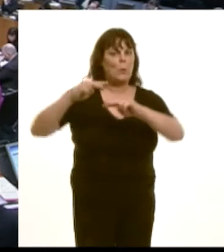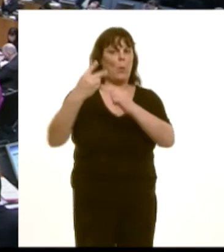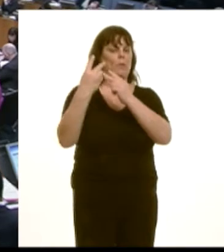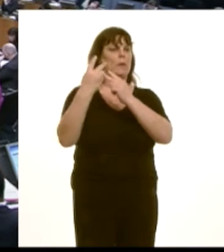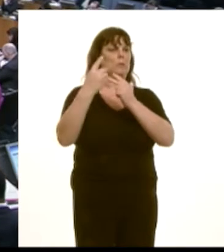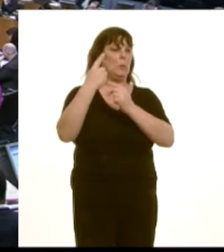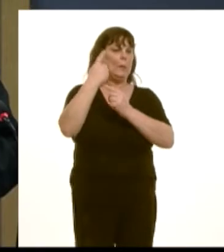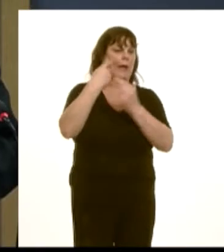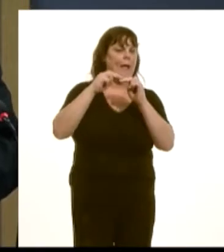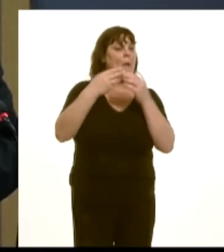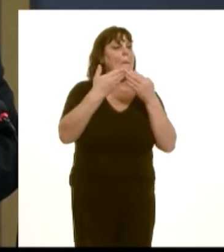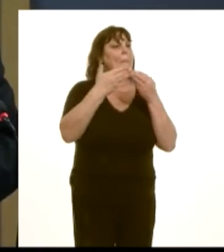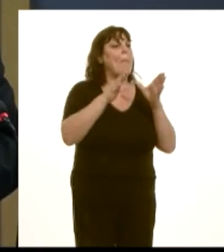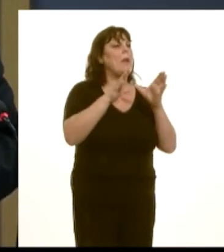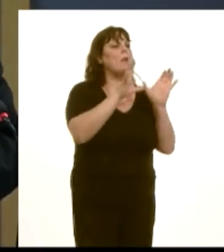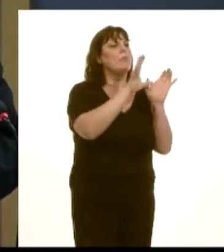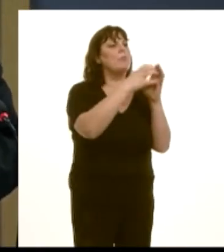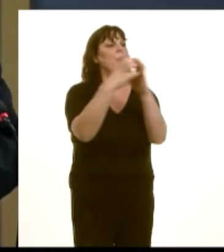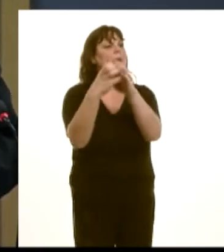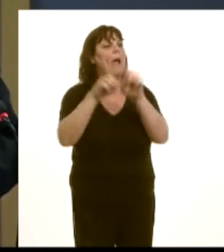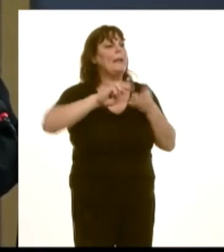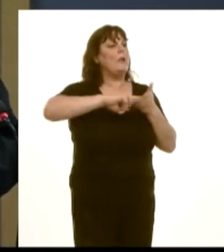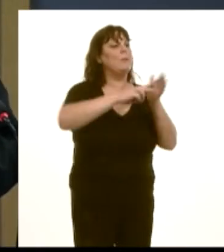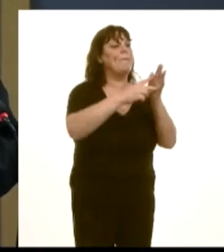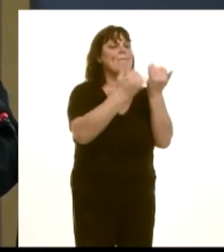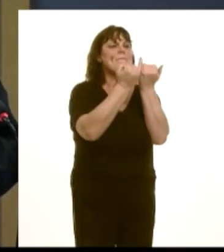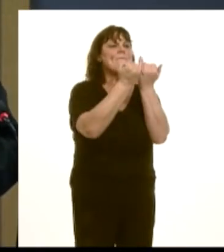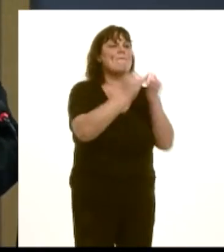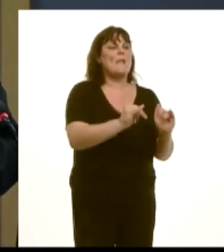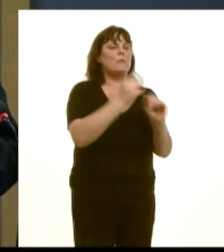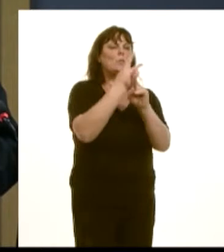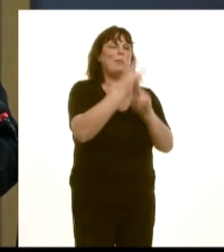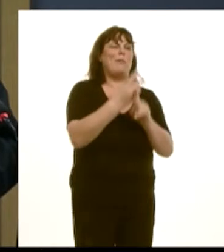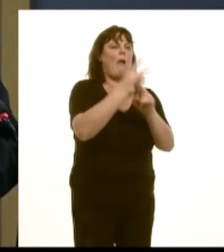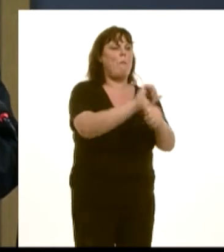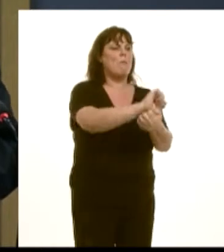bodies and other institutions failed in their duty of care to protect children from sexual